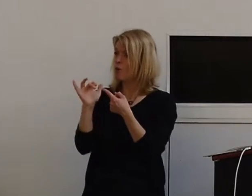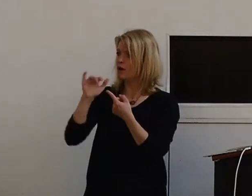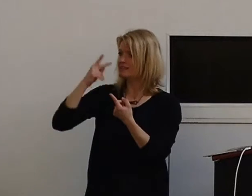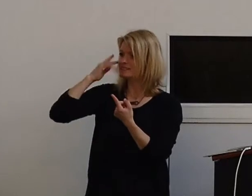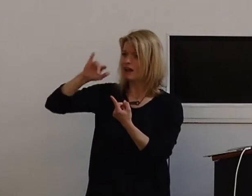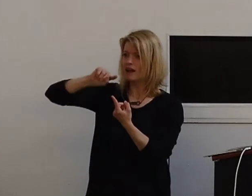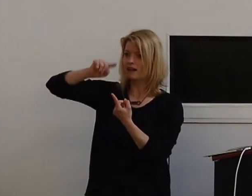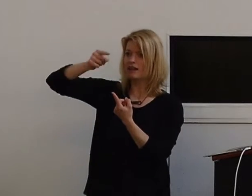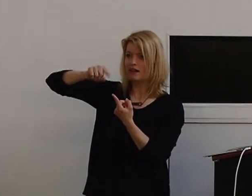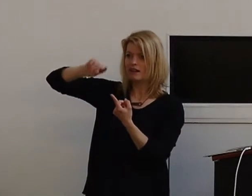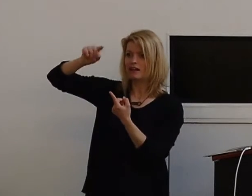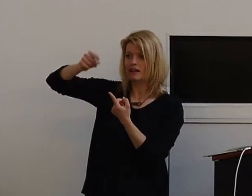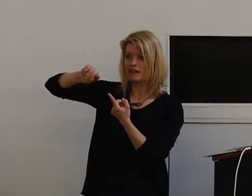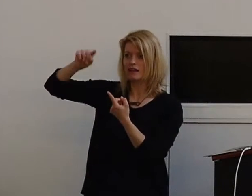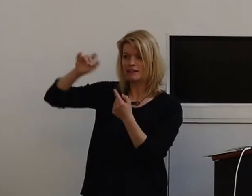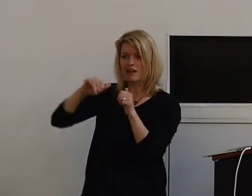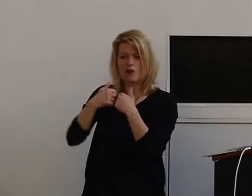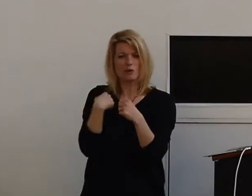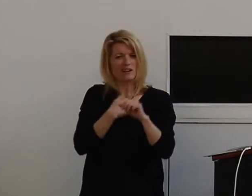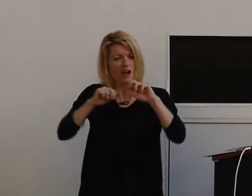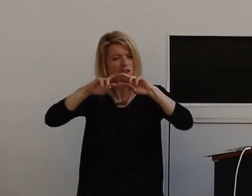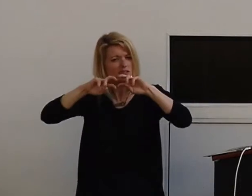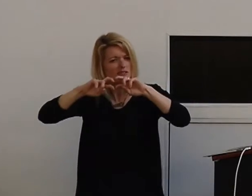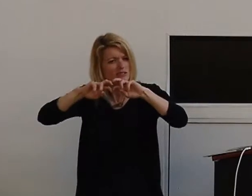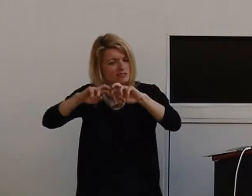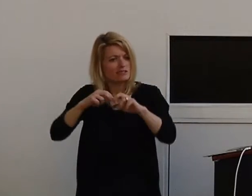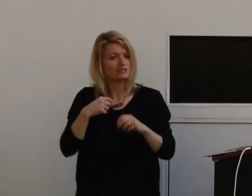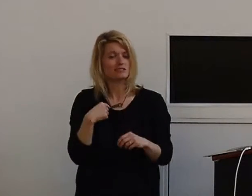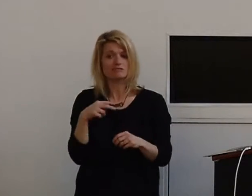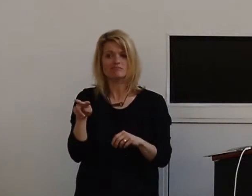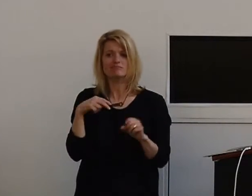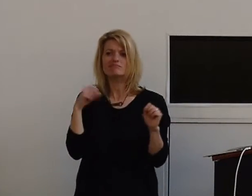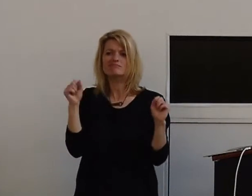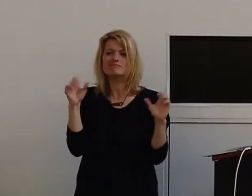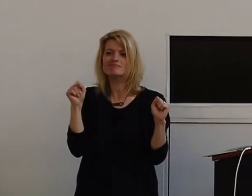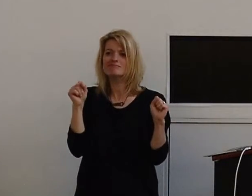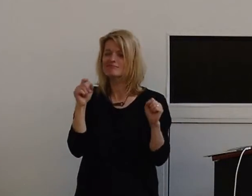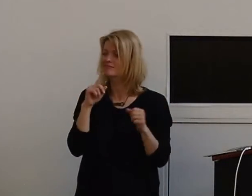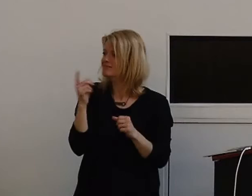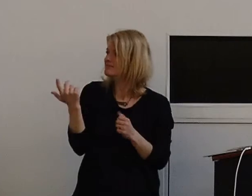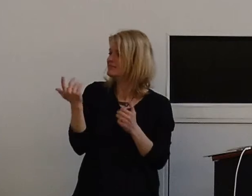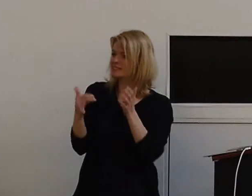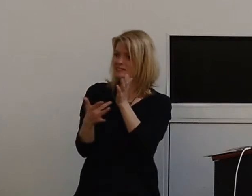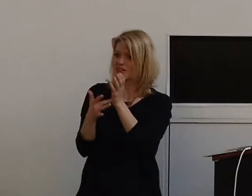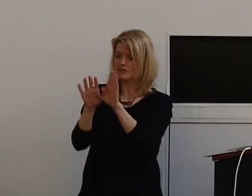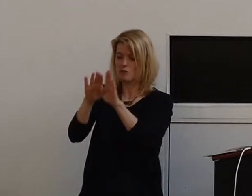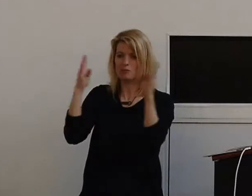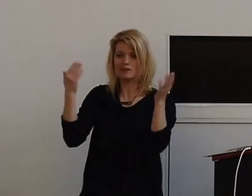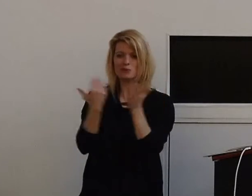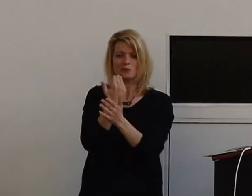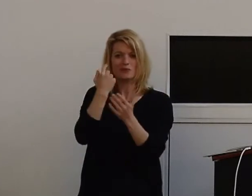and the frequency of the movement. This is how we examine the temporal rhythm patterns.